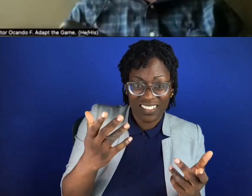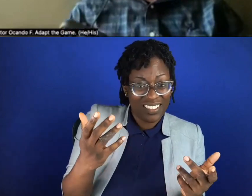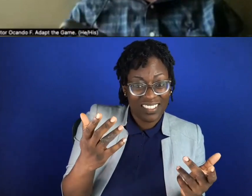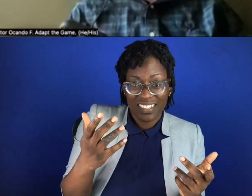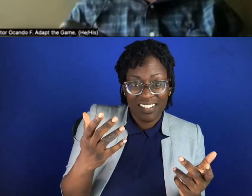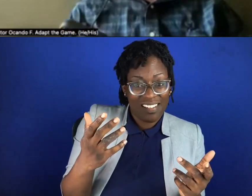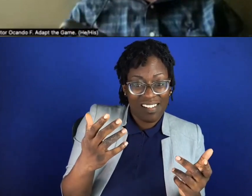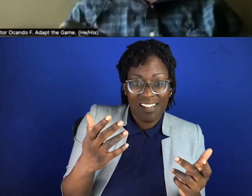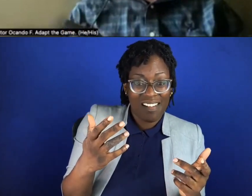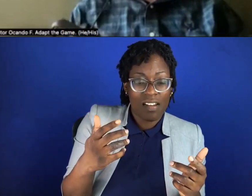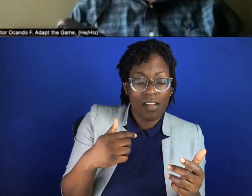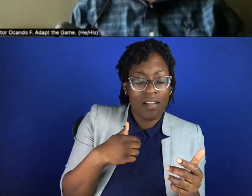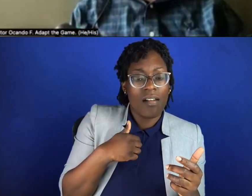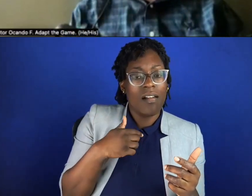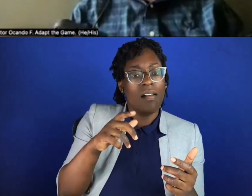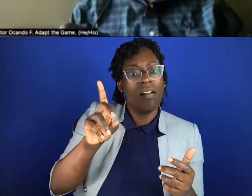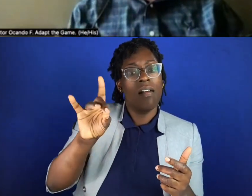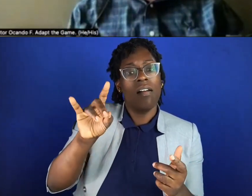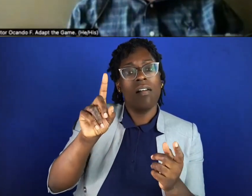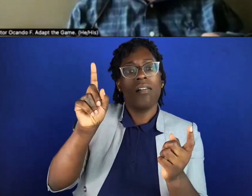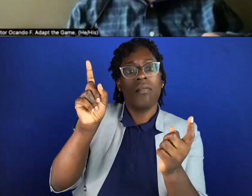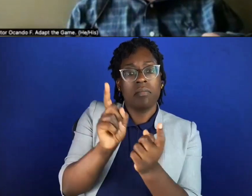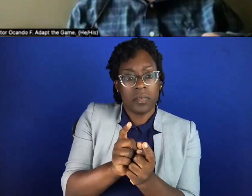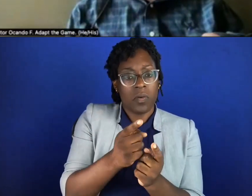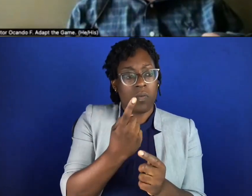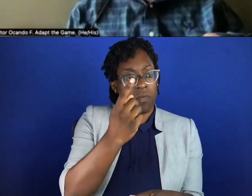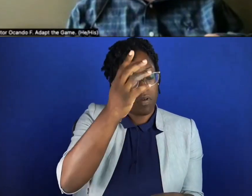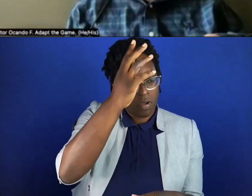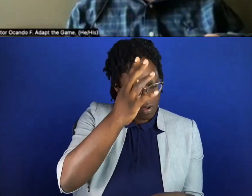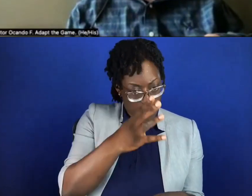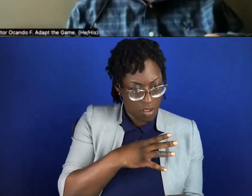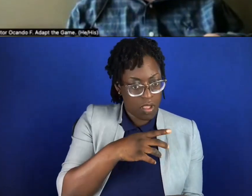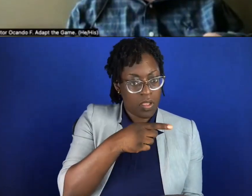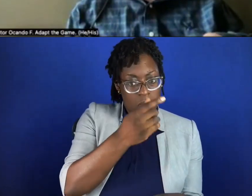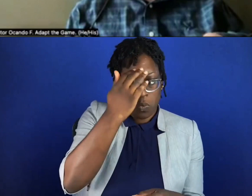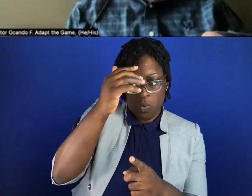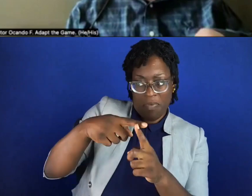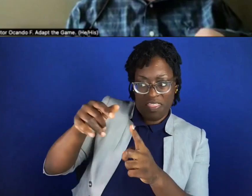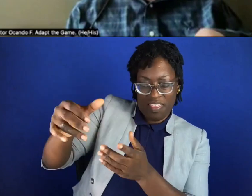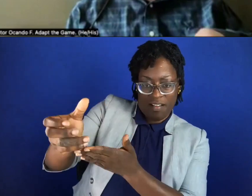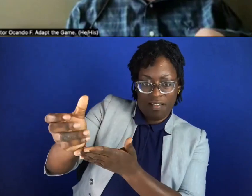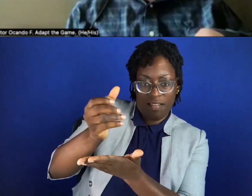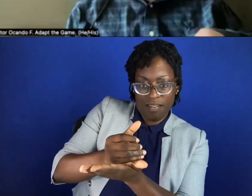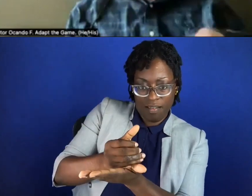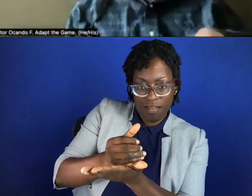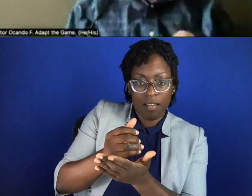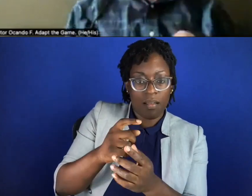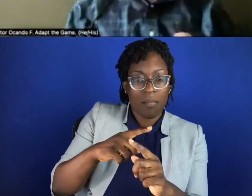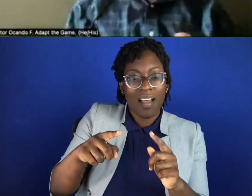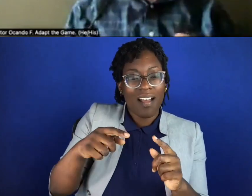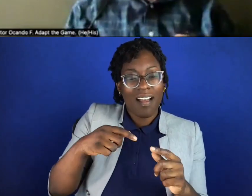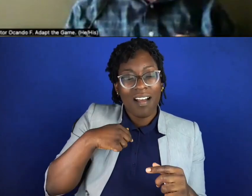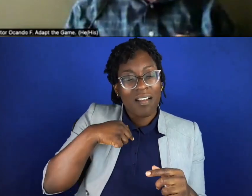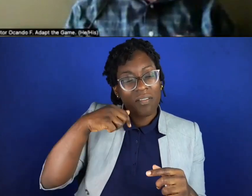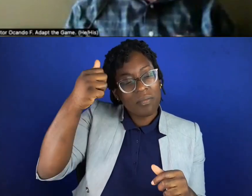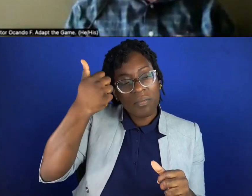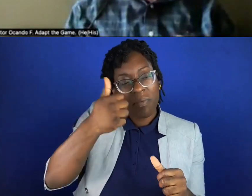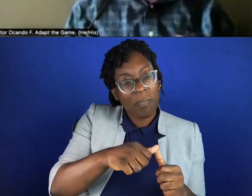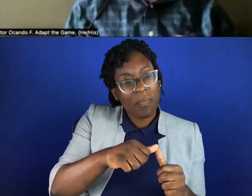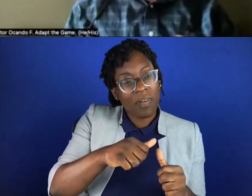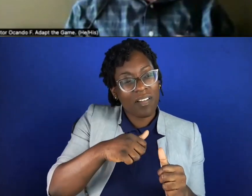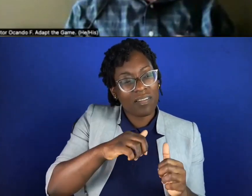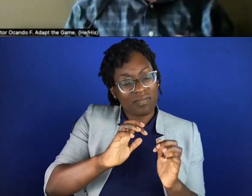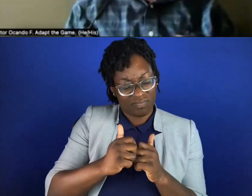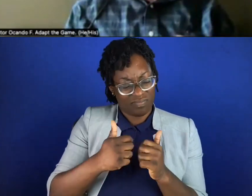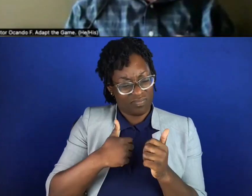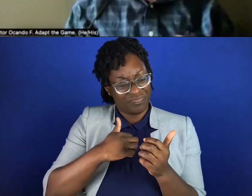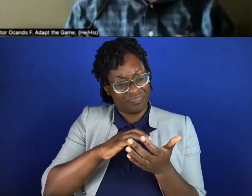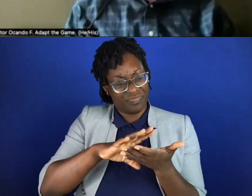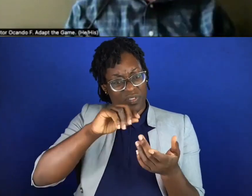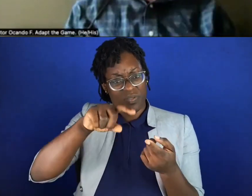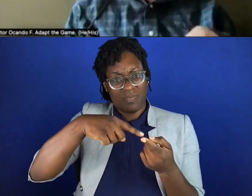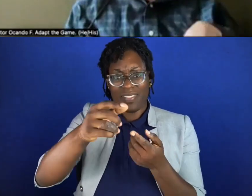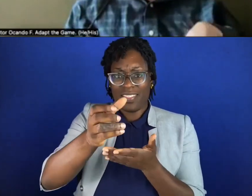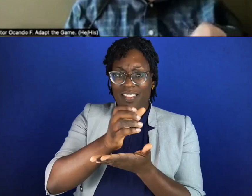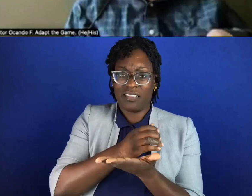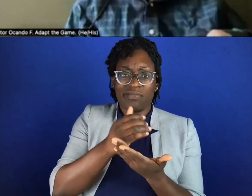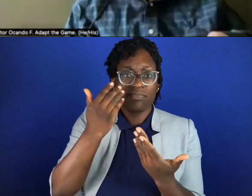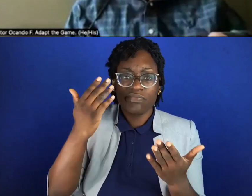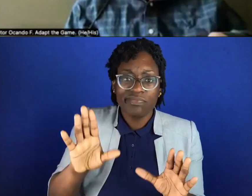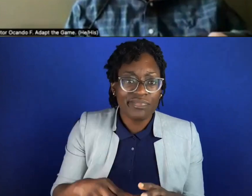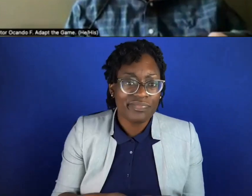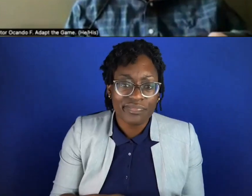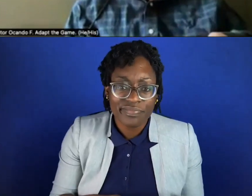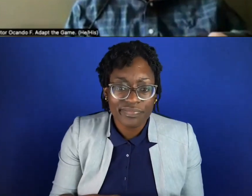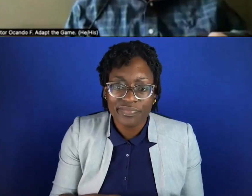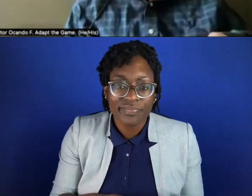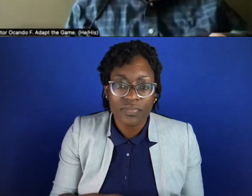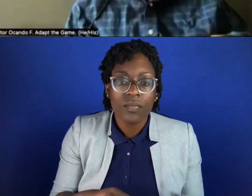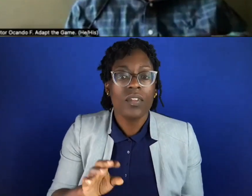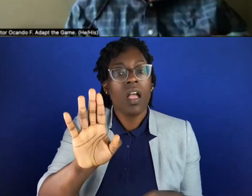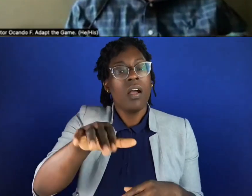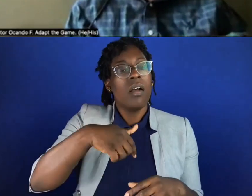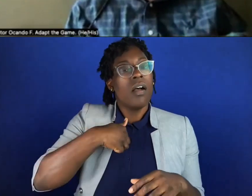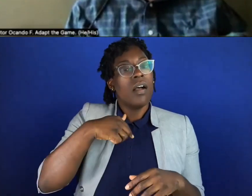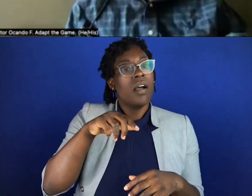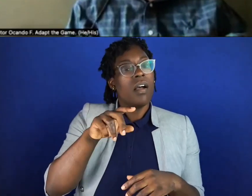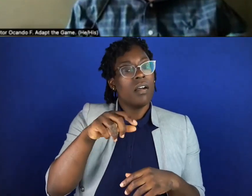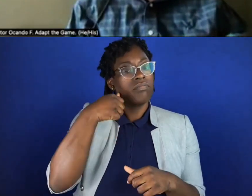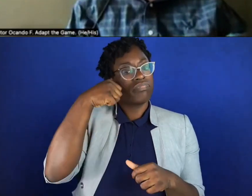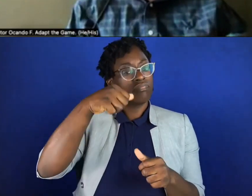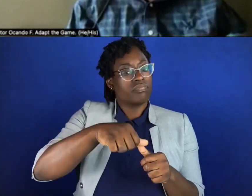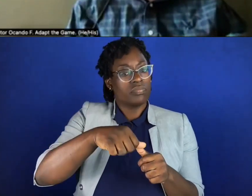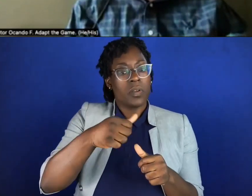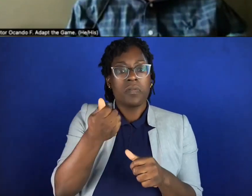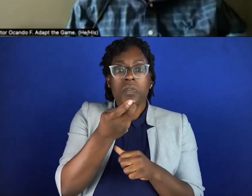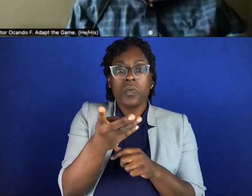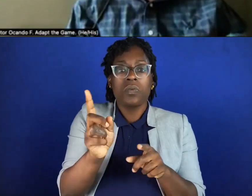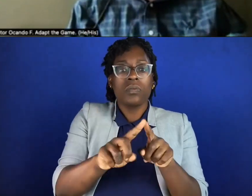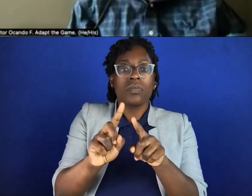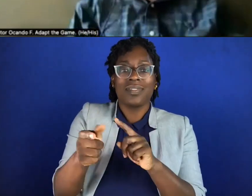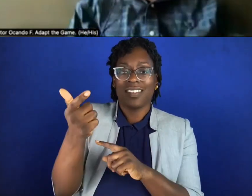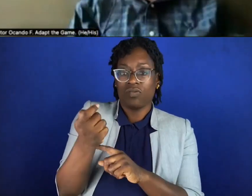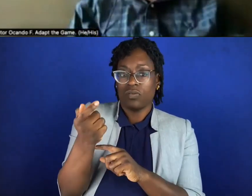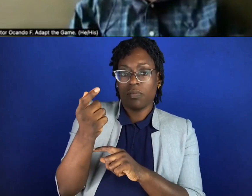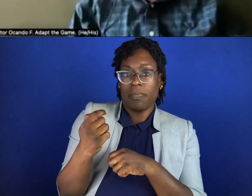I don’t know much about it, but I don’t recall exactly how I found out about it. I